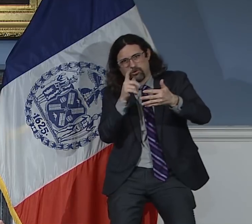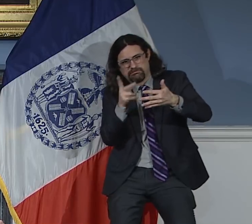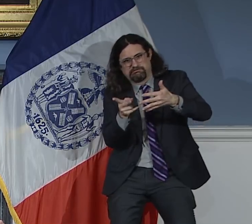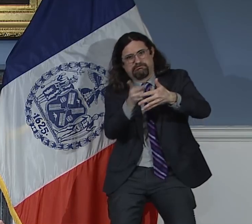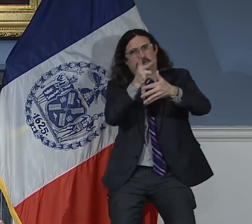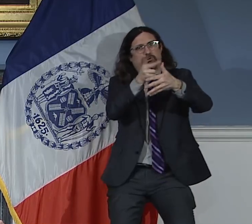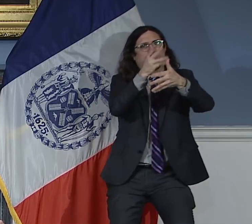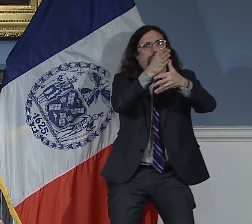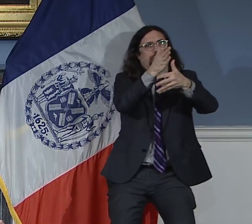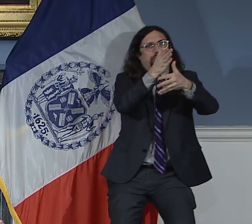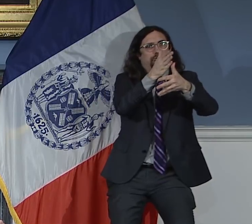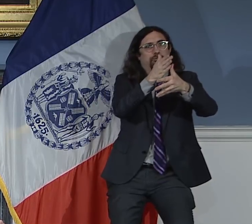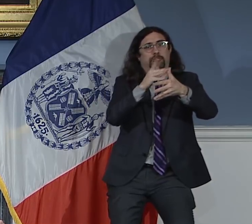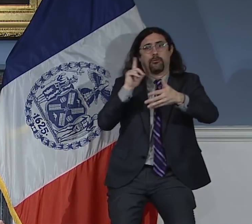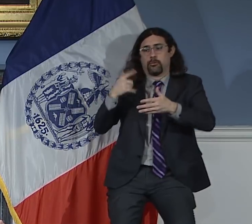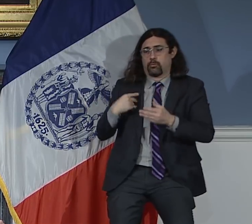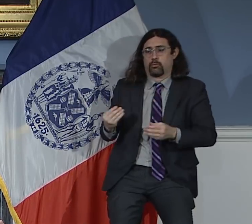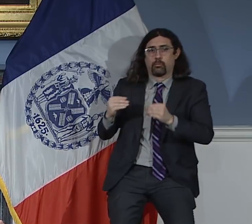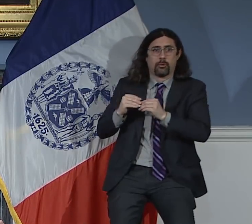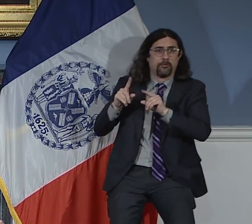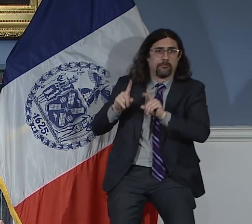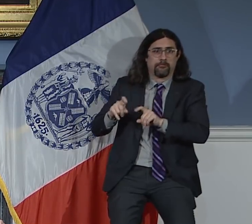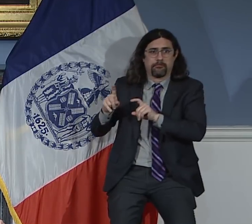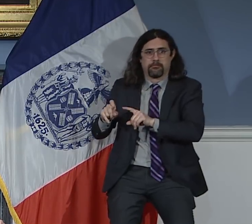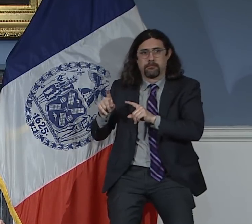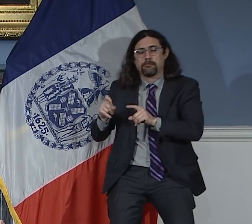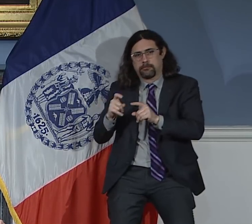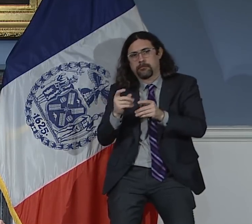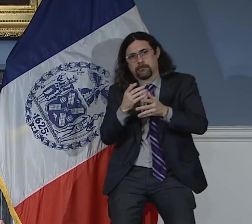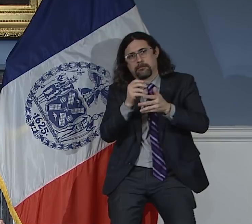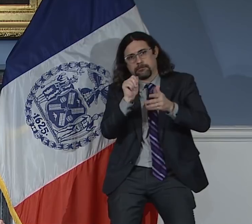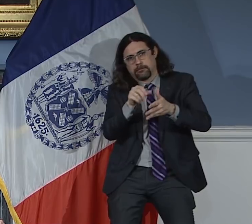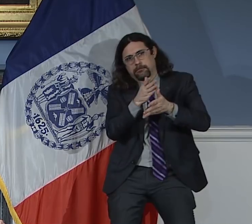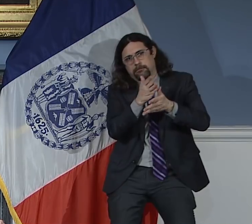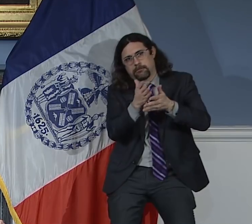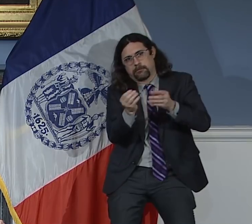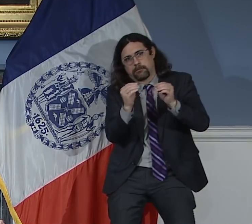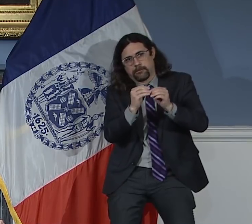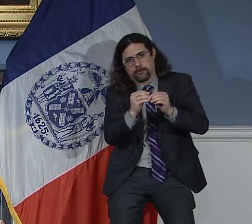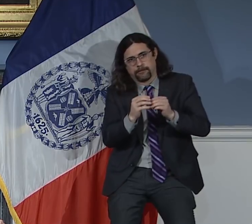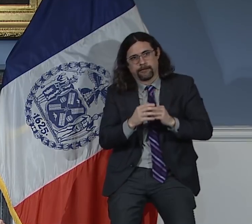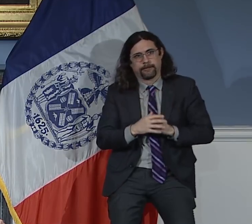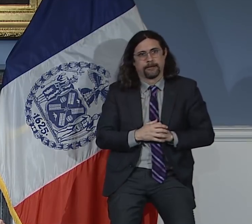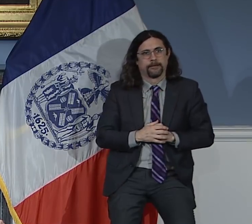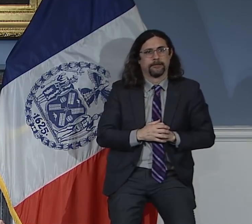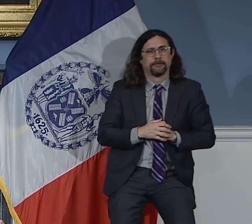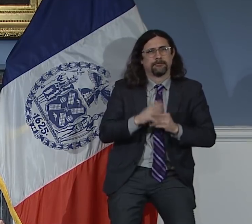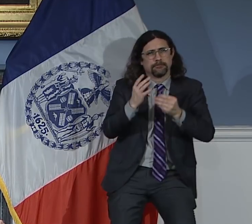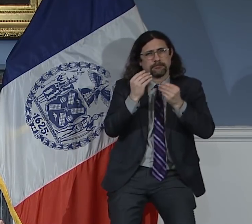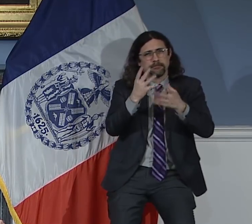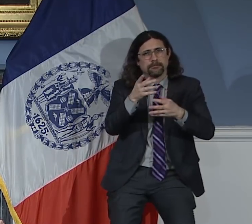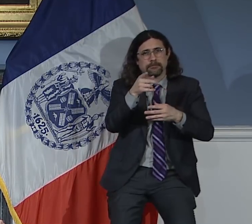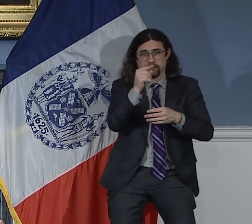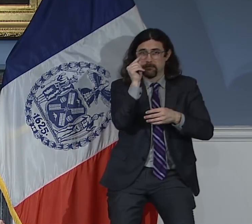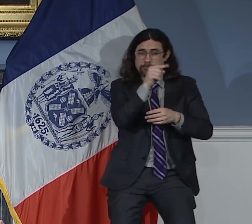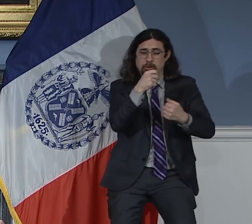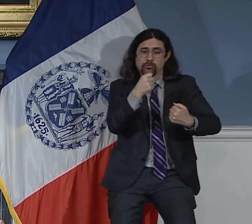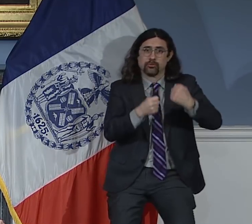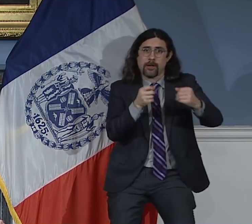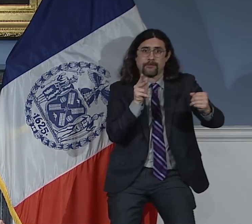EVERYTHING WILL BE DONE ON A RESERVATION BASIS. PEOPLE WALK UP OR DRIVE UP WITHOUT A RESERVATION